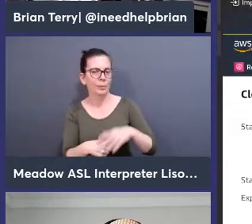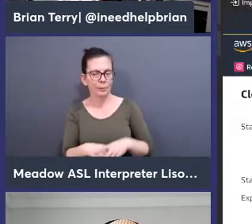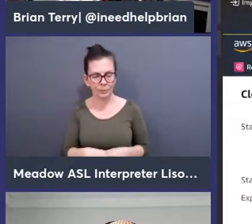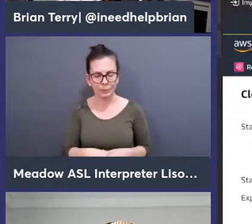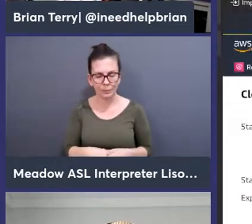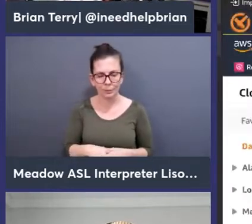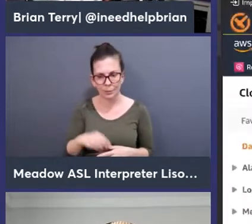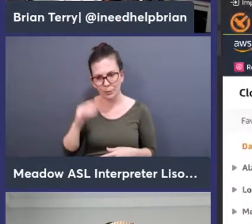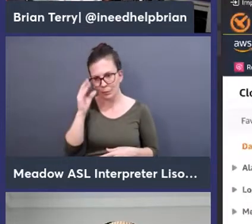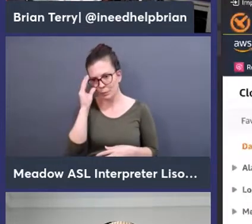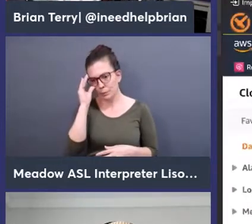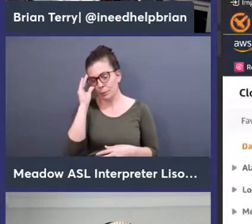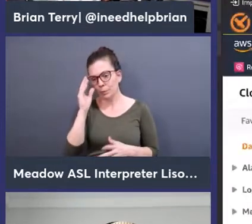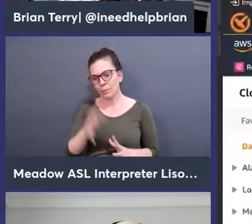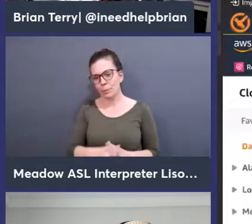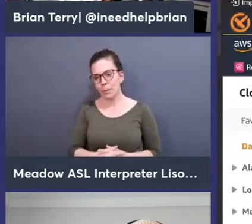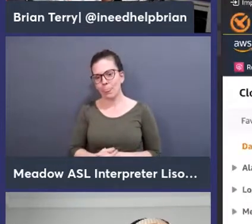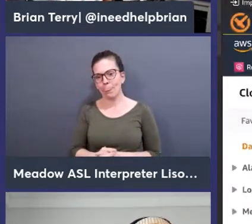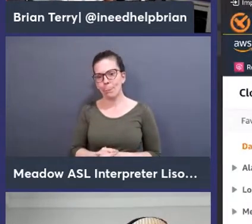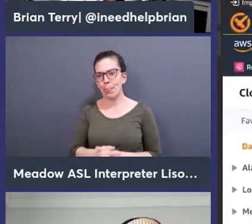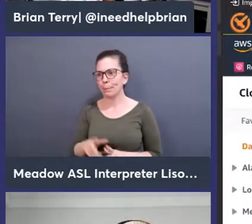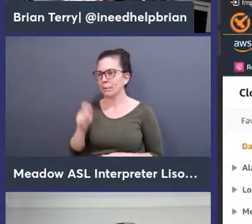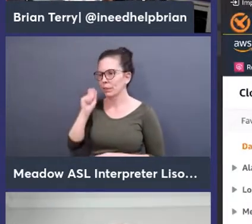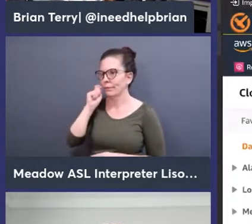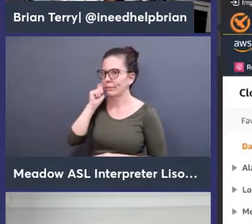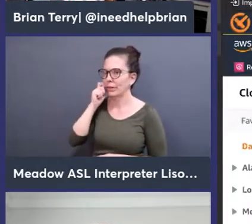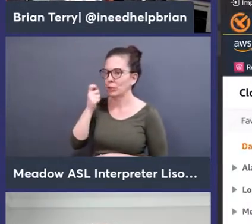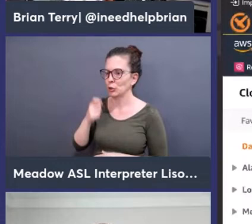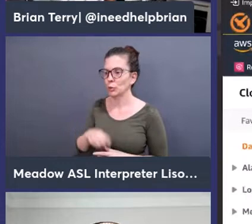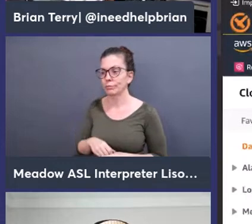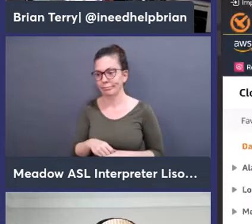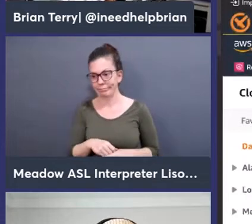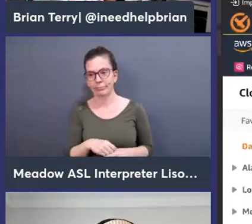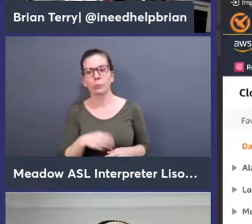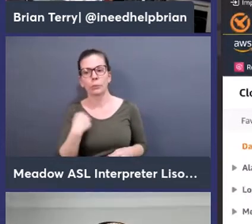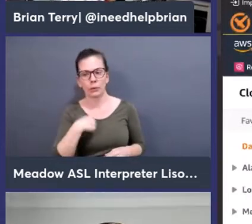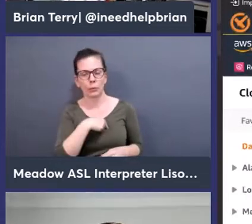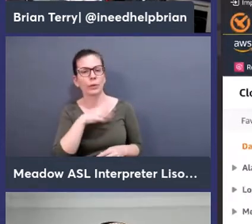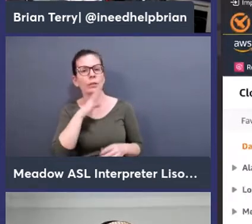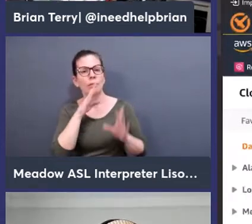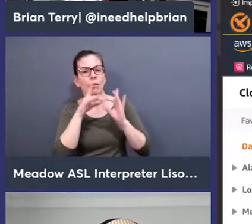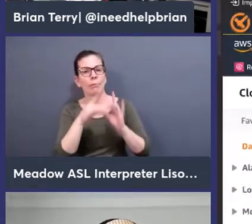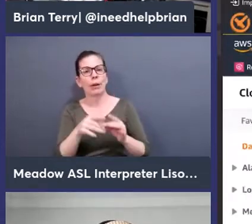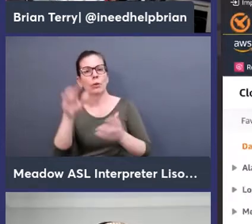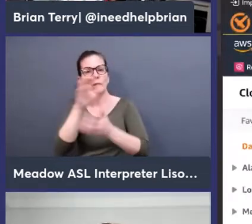Got it, very cool. So we talked about like CloudWatch and CloudWatch is,